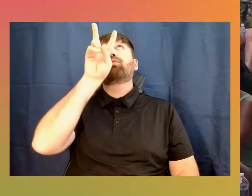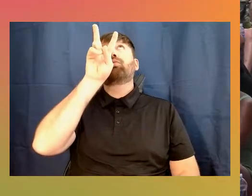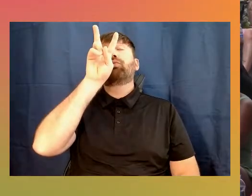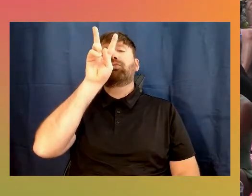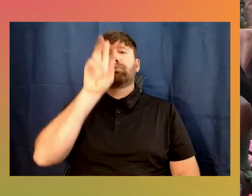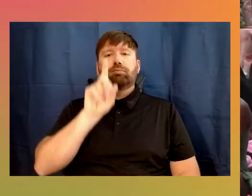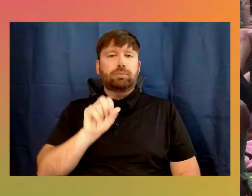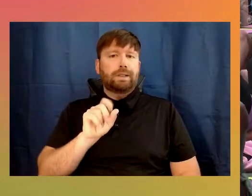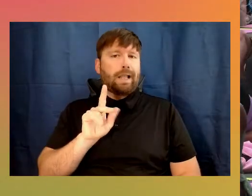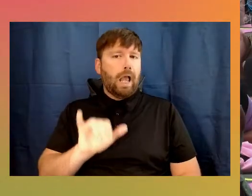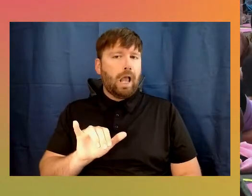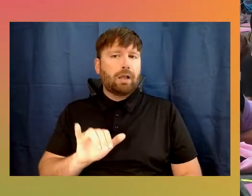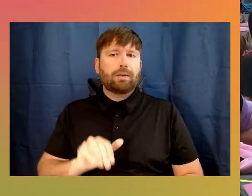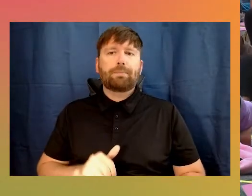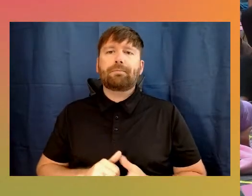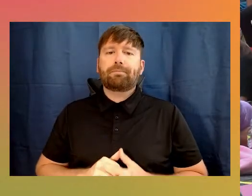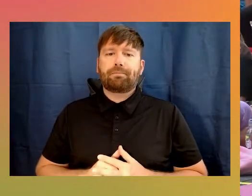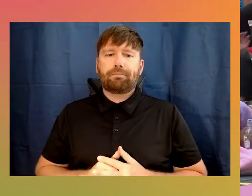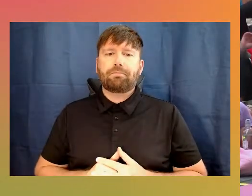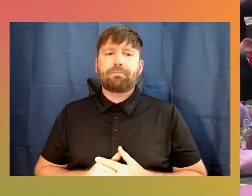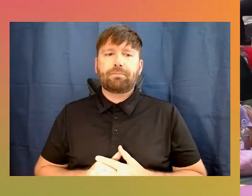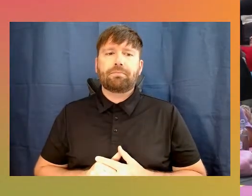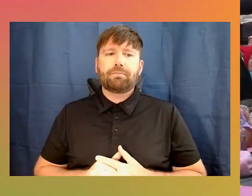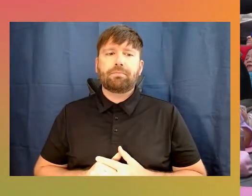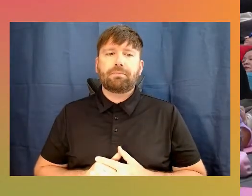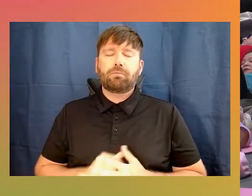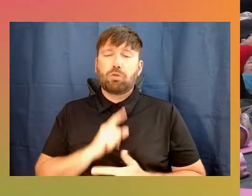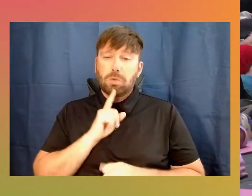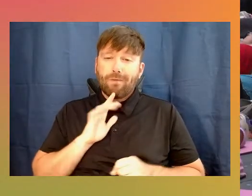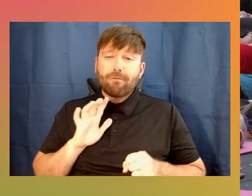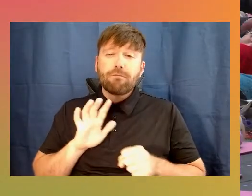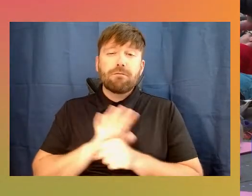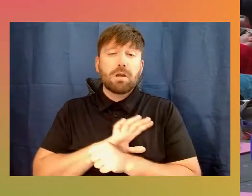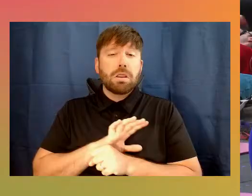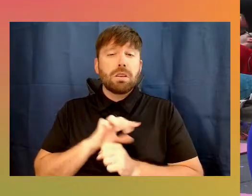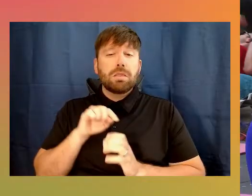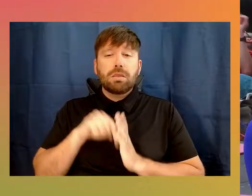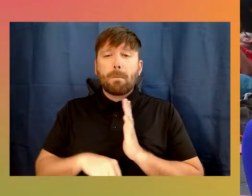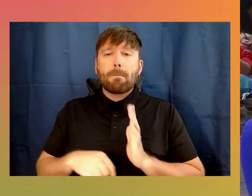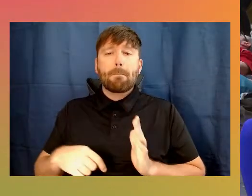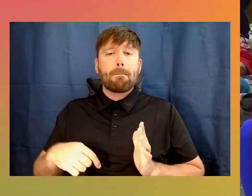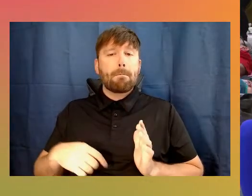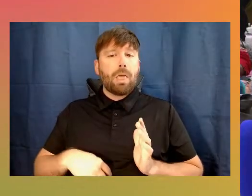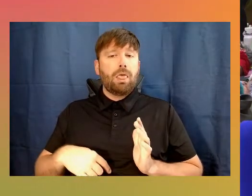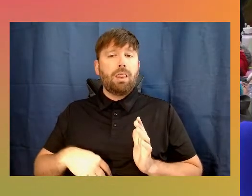HIPS UP.